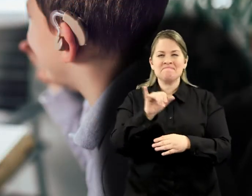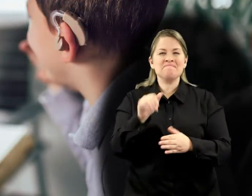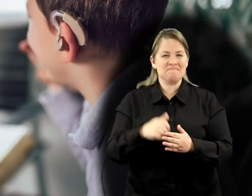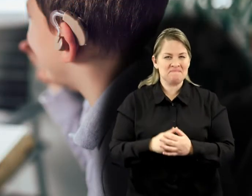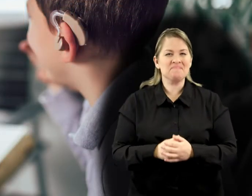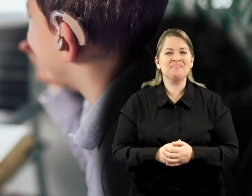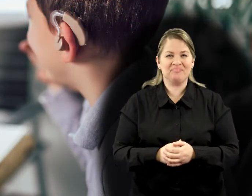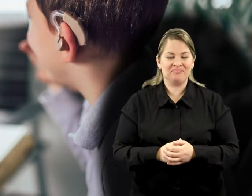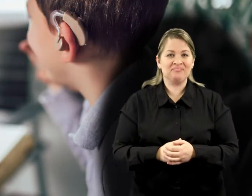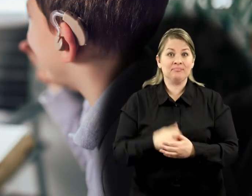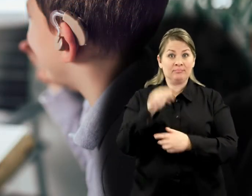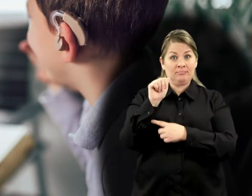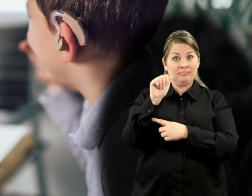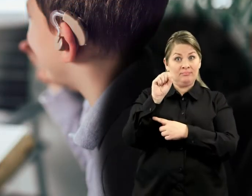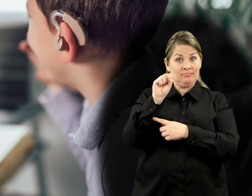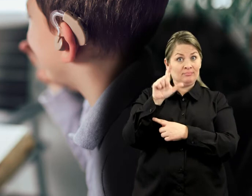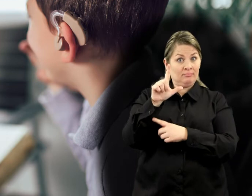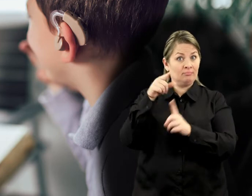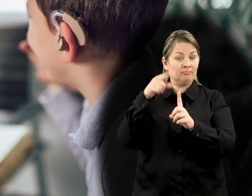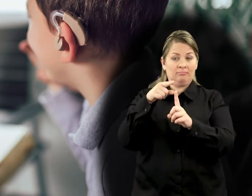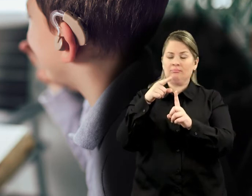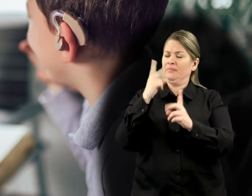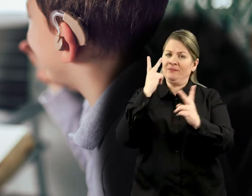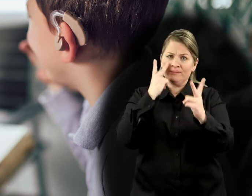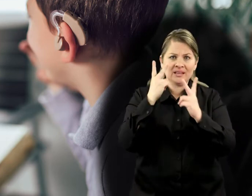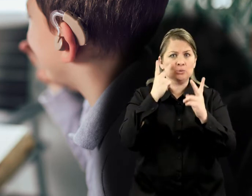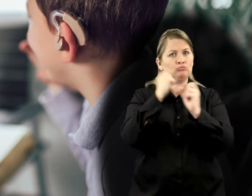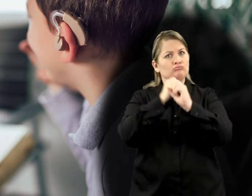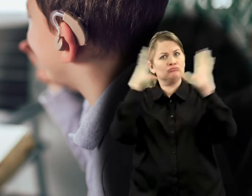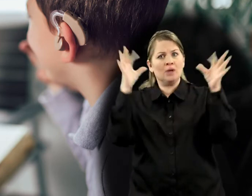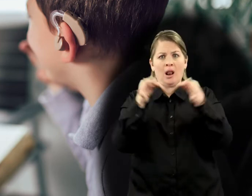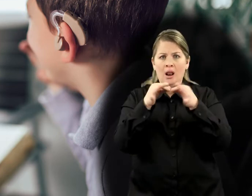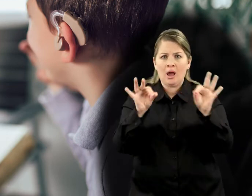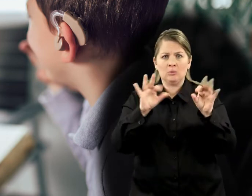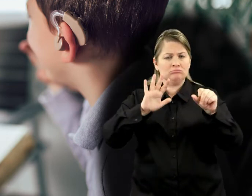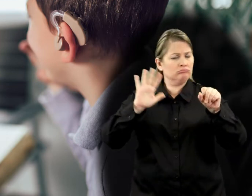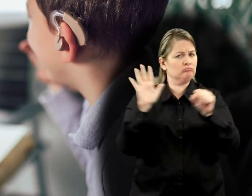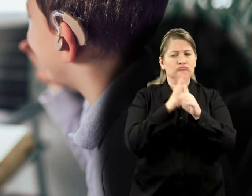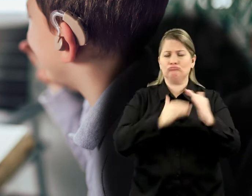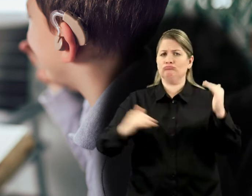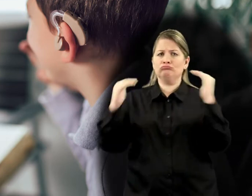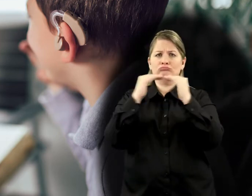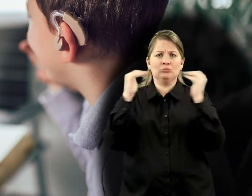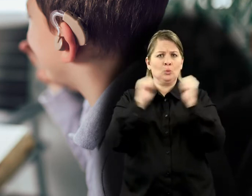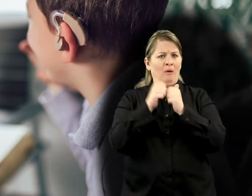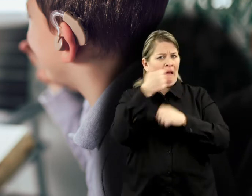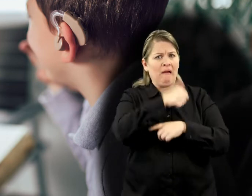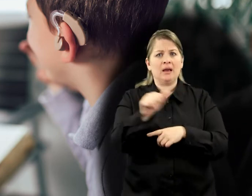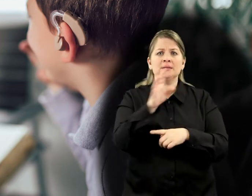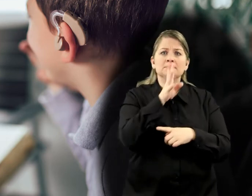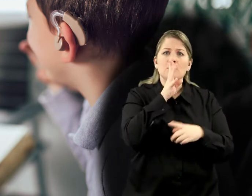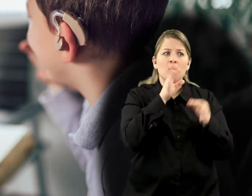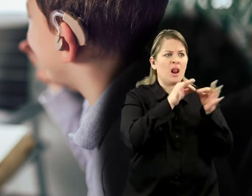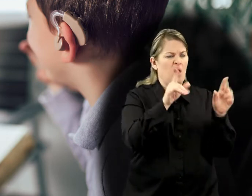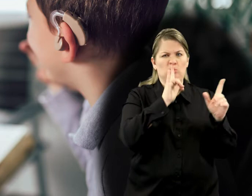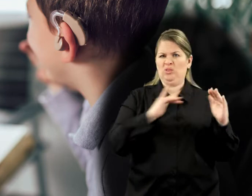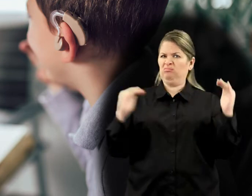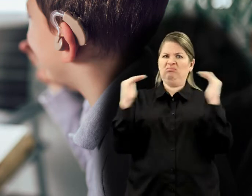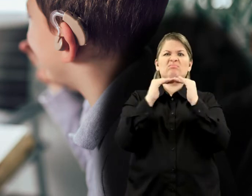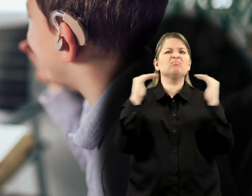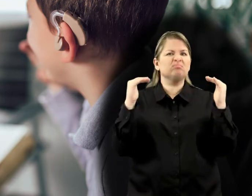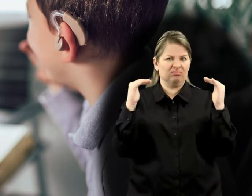ASL is a visual language that transmits information as fully as any spoken language